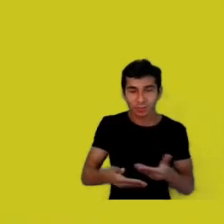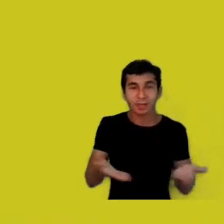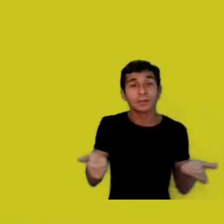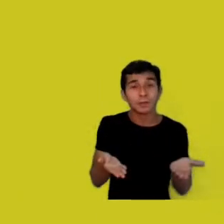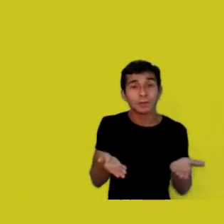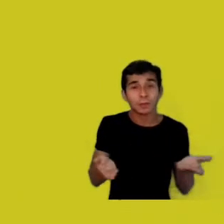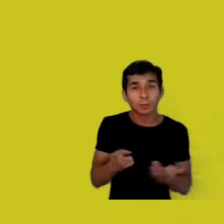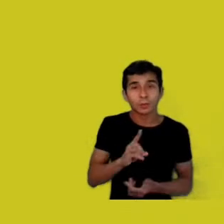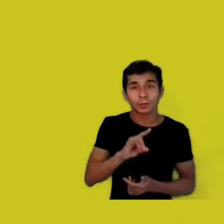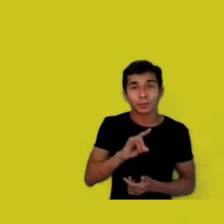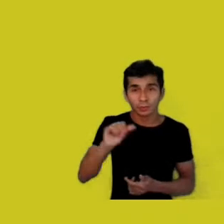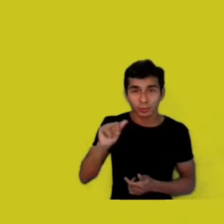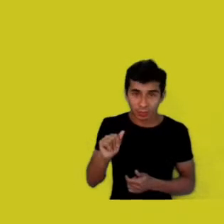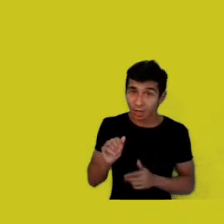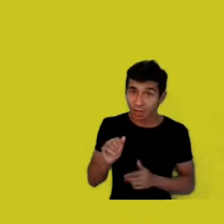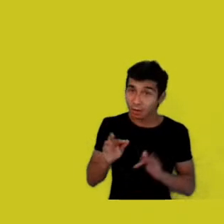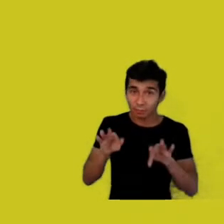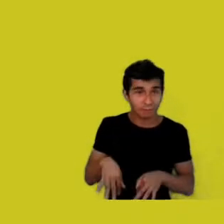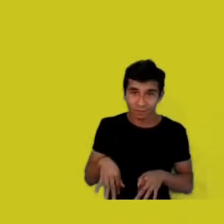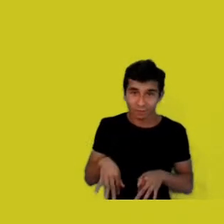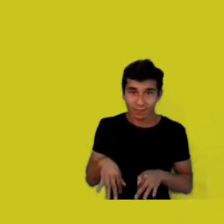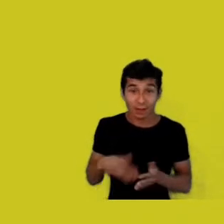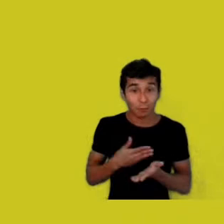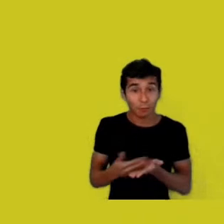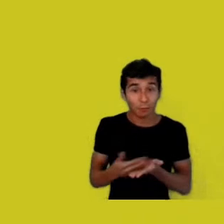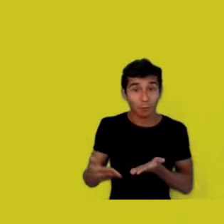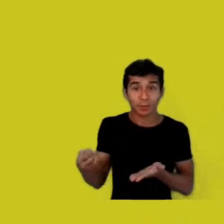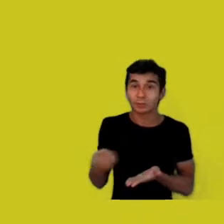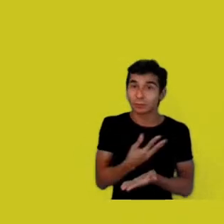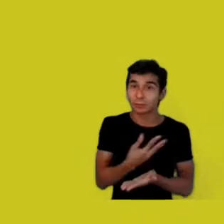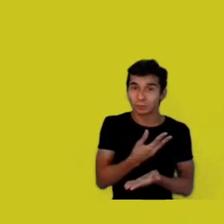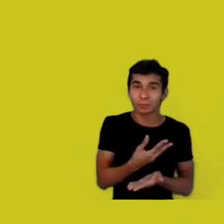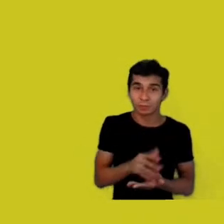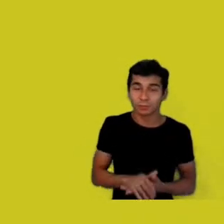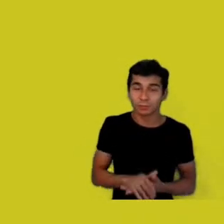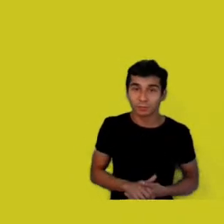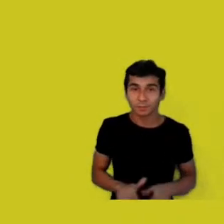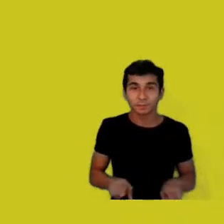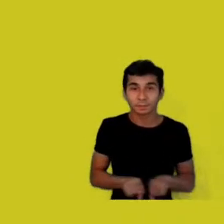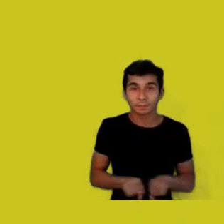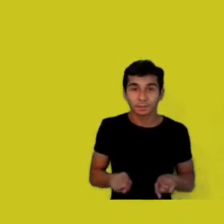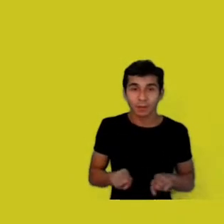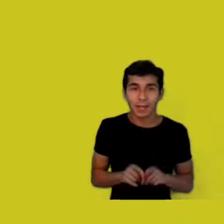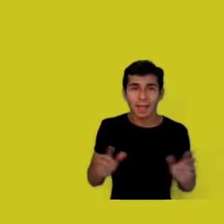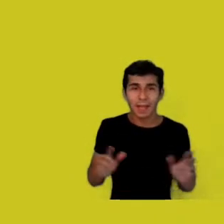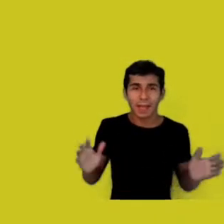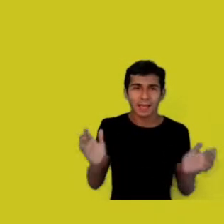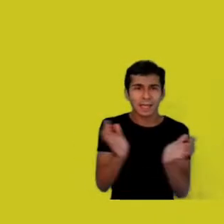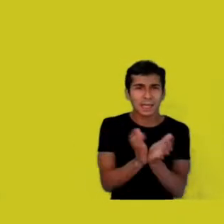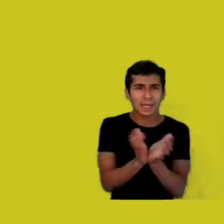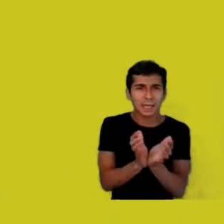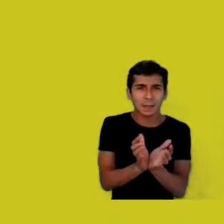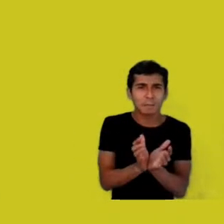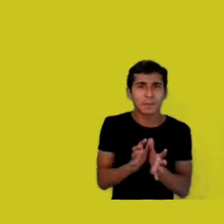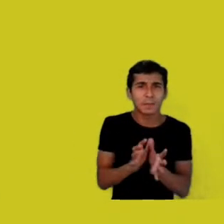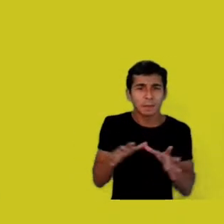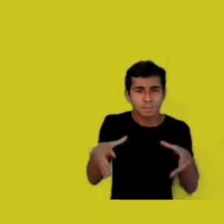which isn’t an end, it’s the beginning of something else, about a huge staff who’s here, from Sesc and CPT,